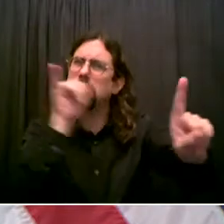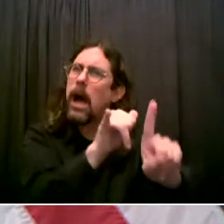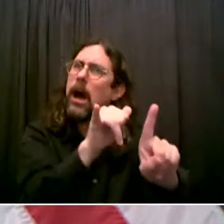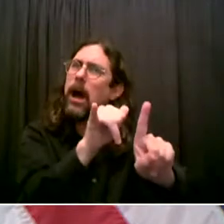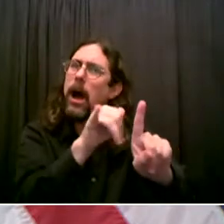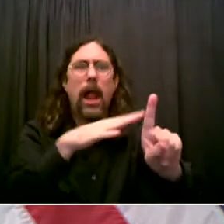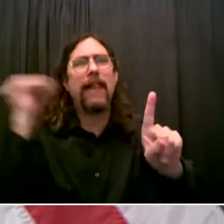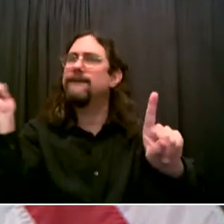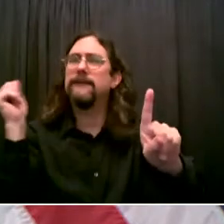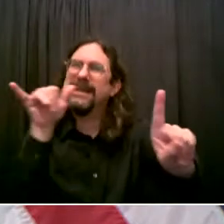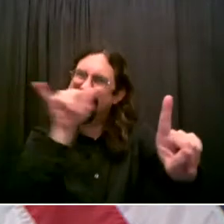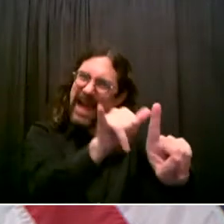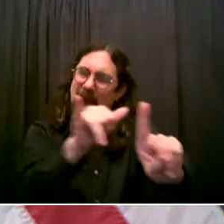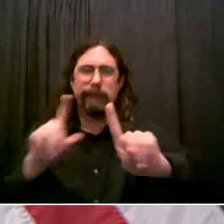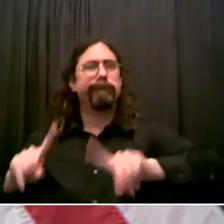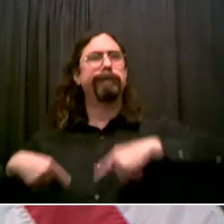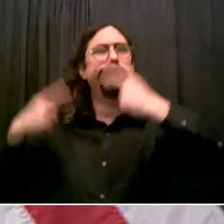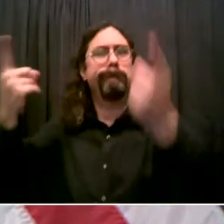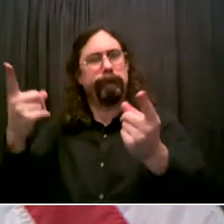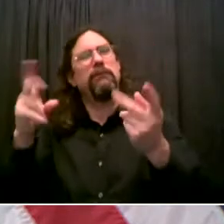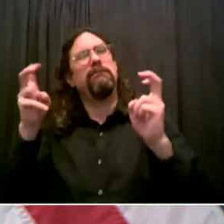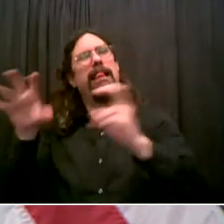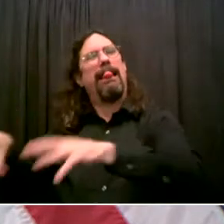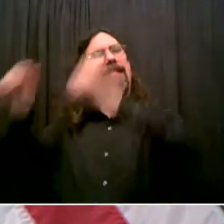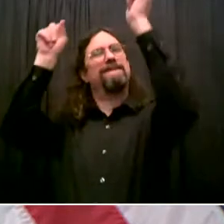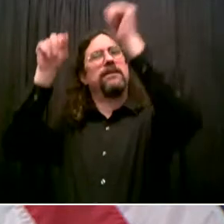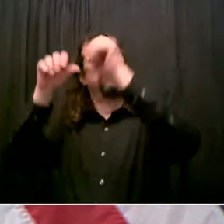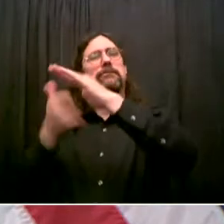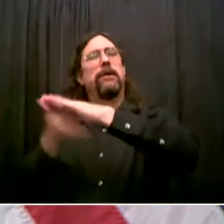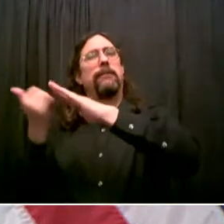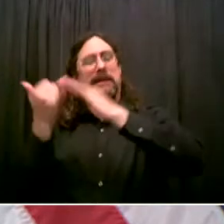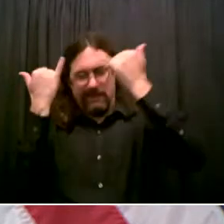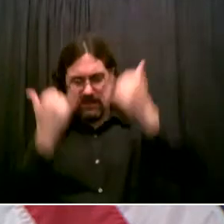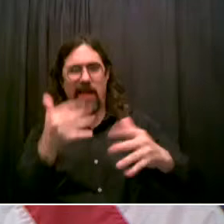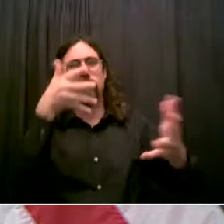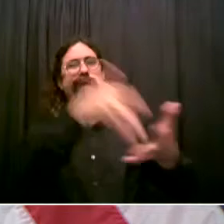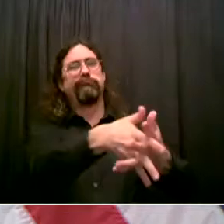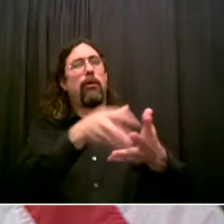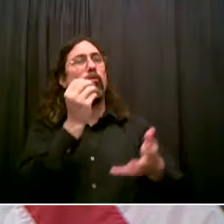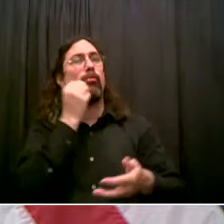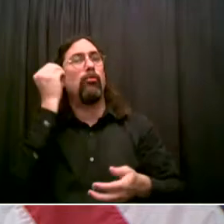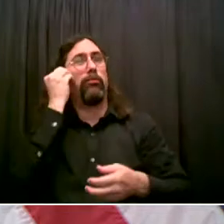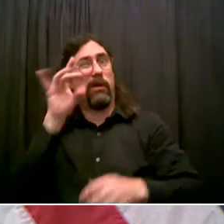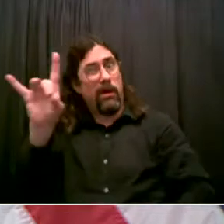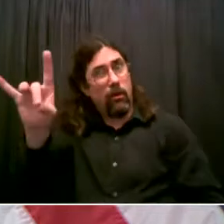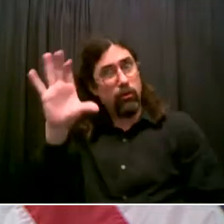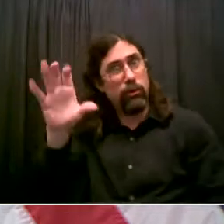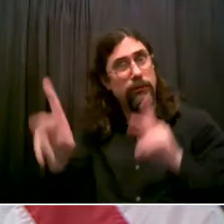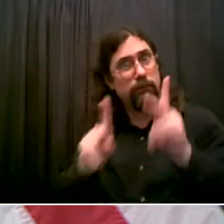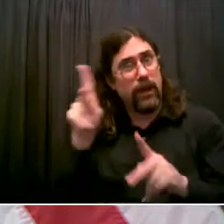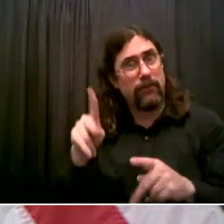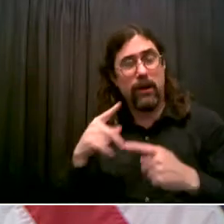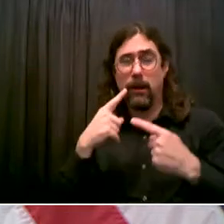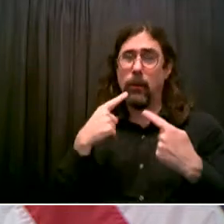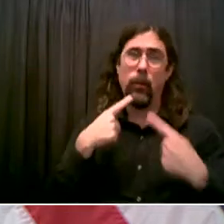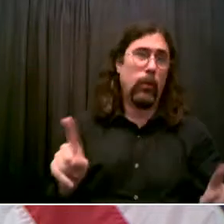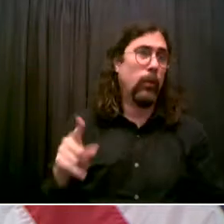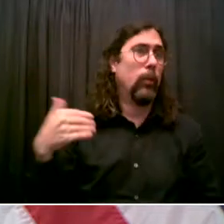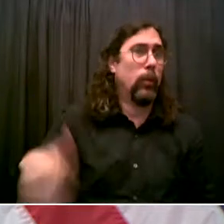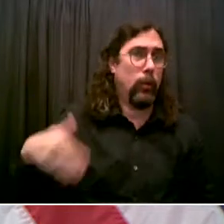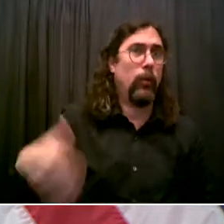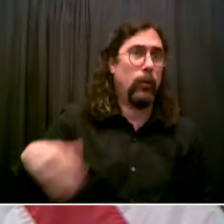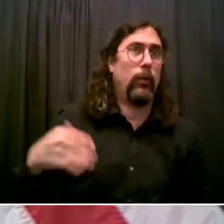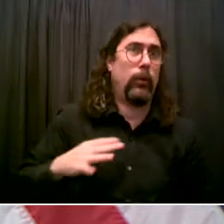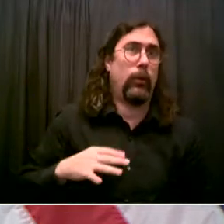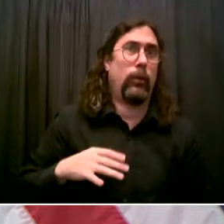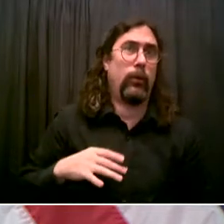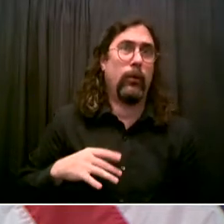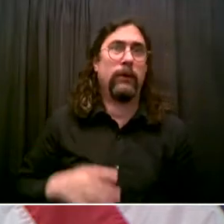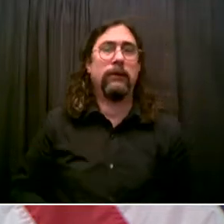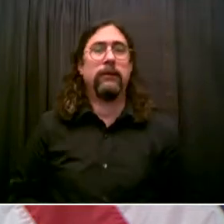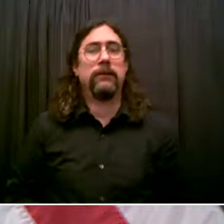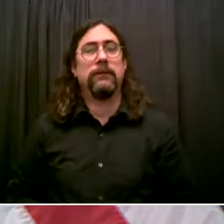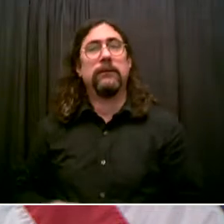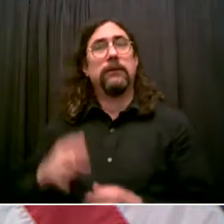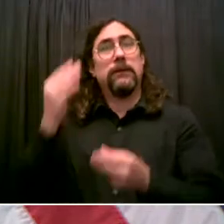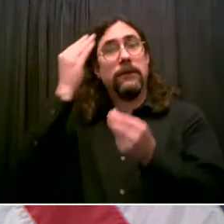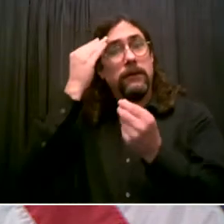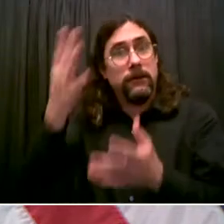OVERALL, WITH GOING BACK TO